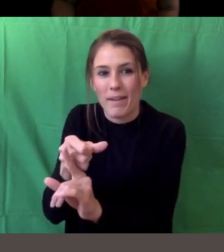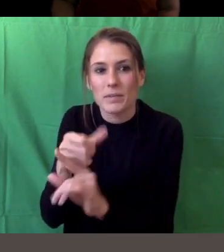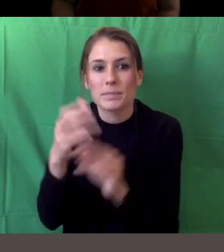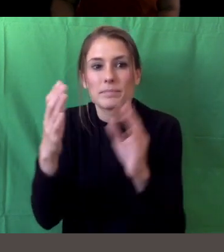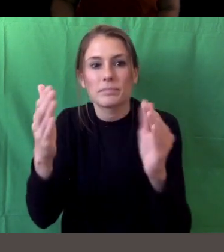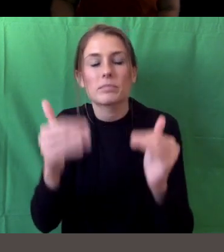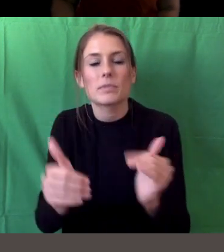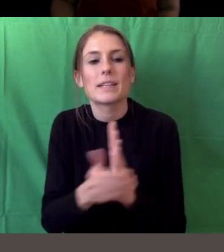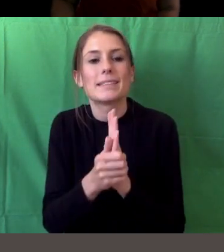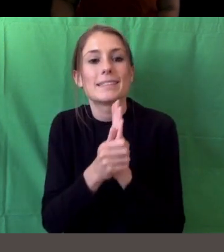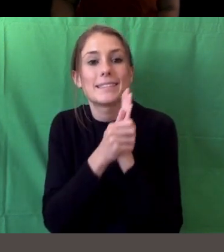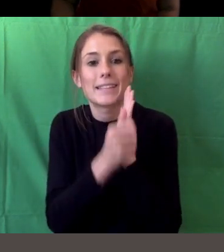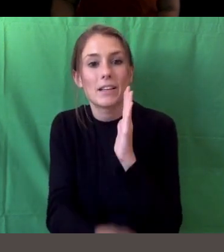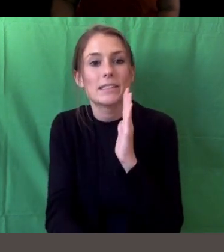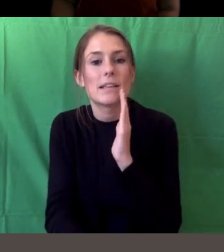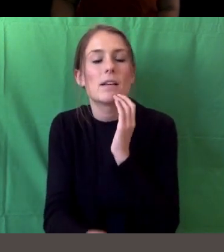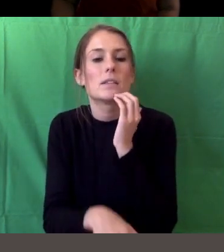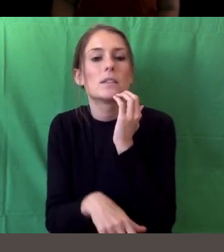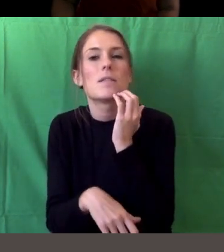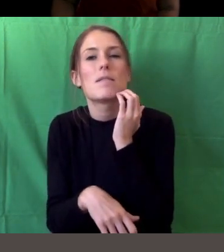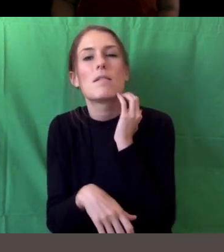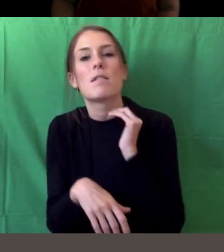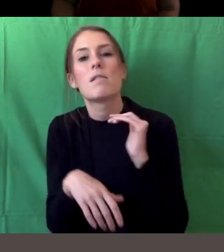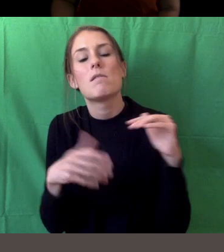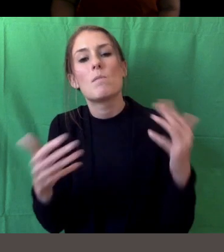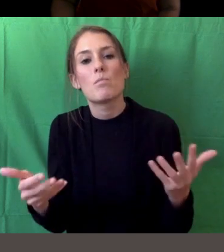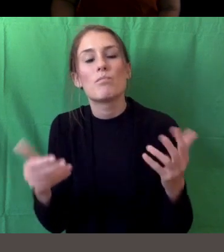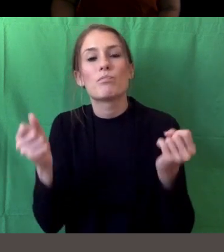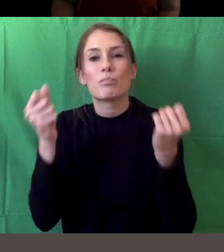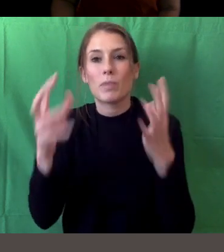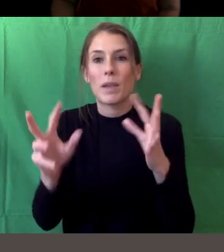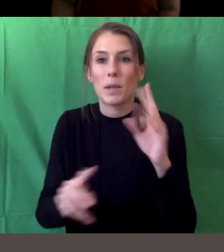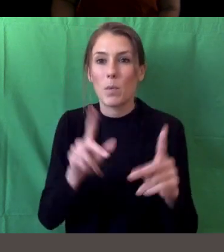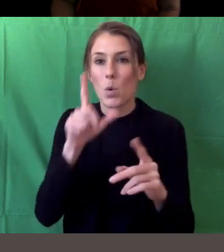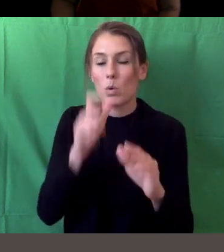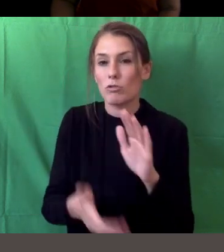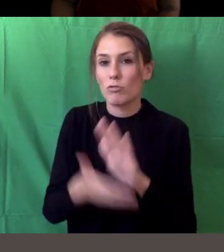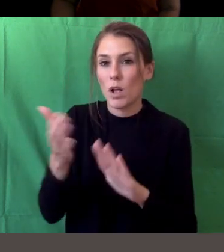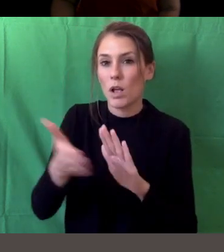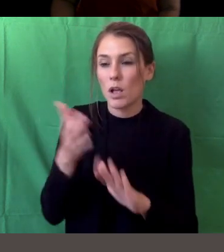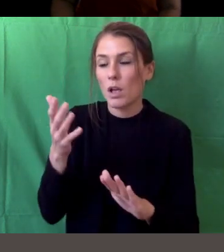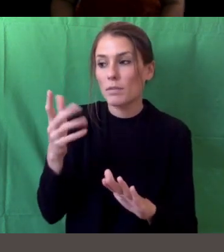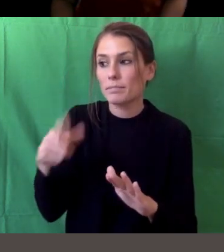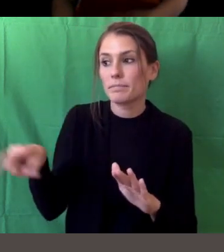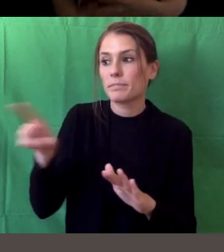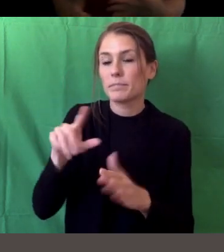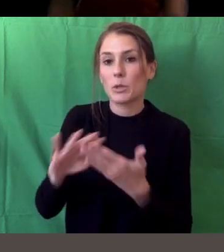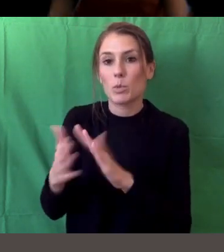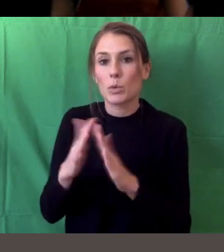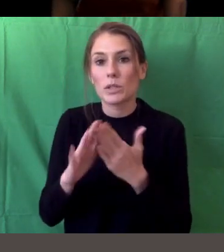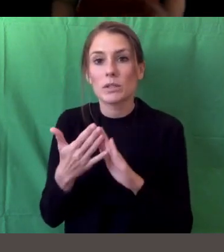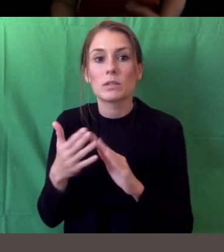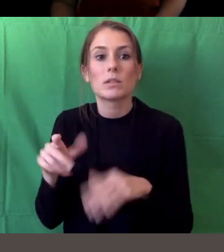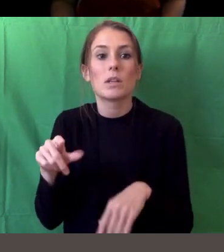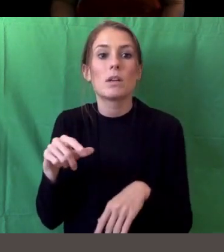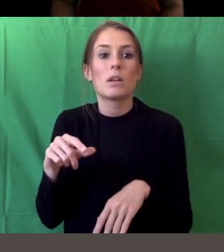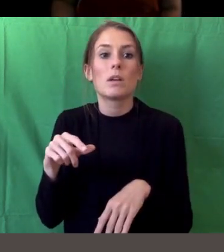You know, the skill sets, you know, a lot of the people who run the communities, they